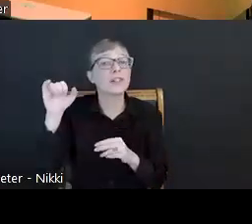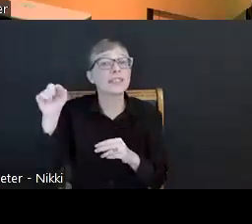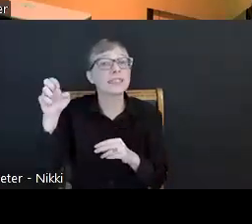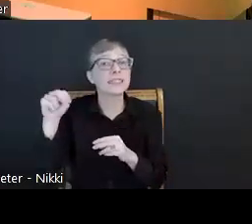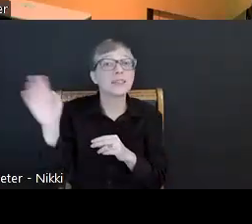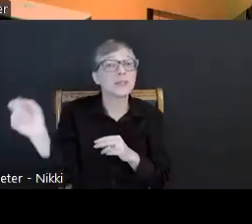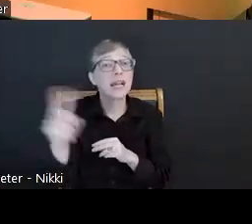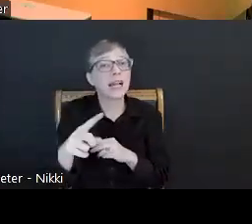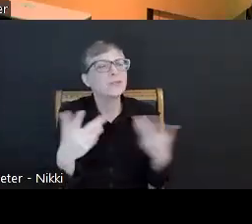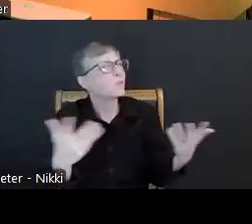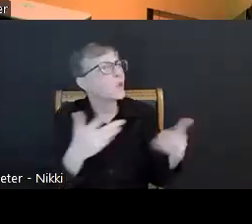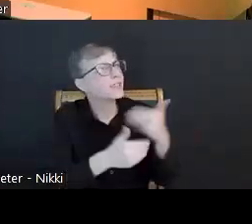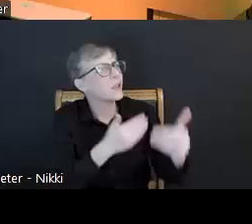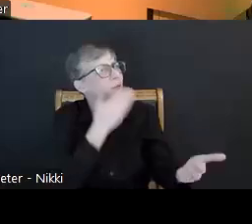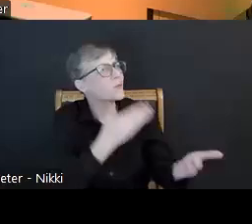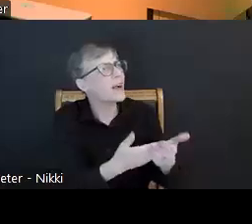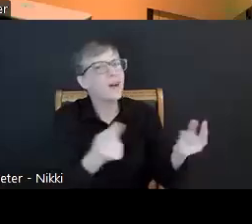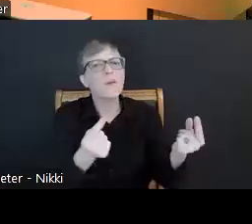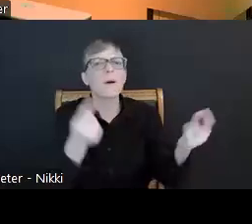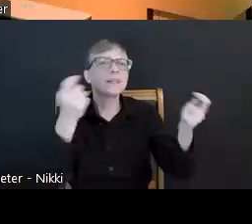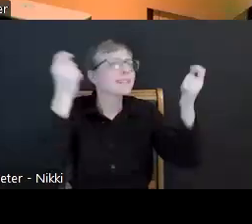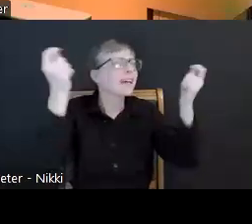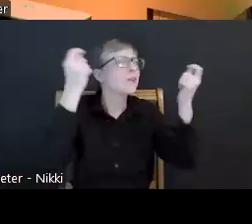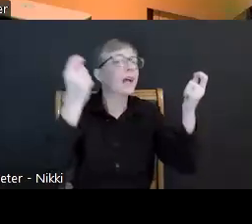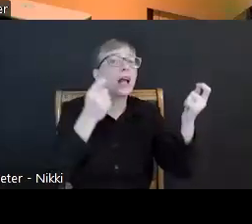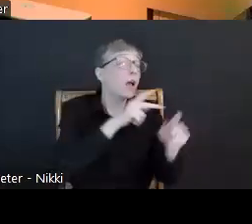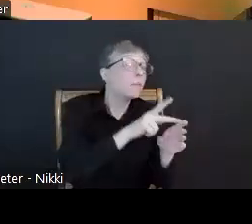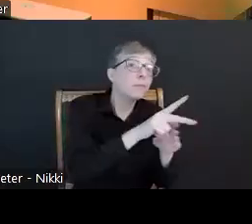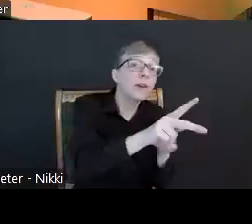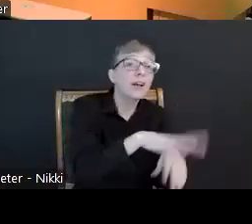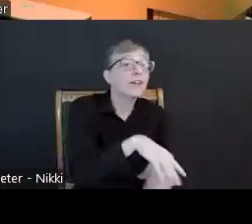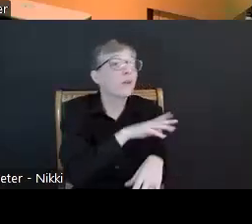whether it be personal or professional big or small and so being able to take the time to